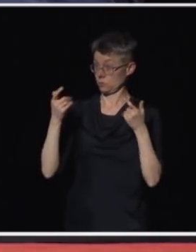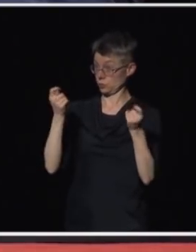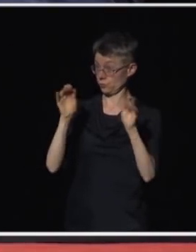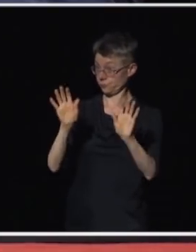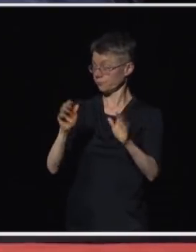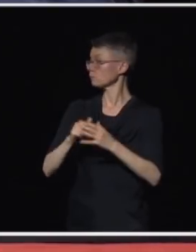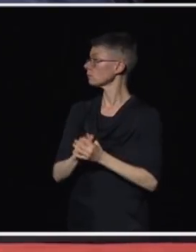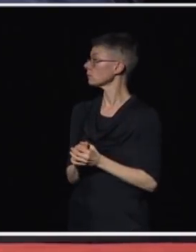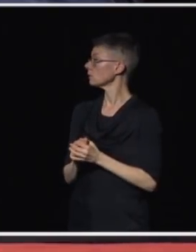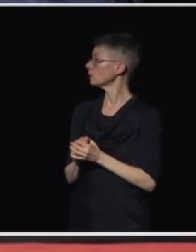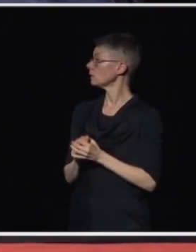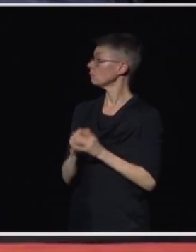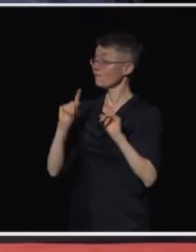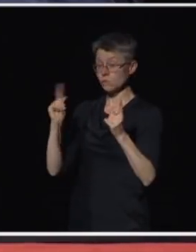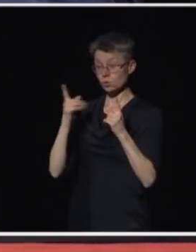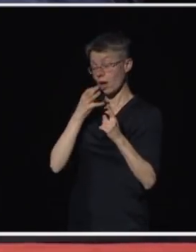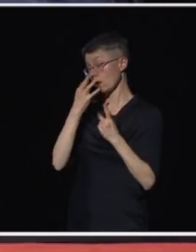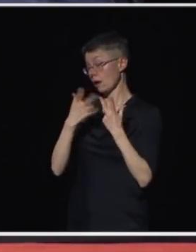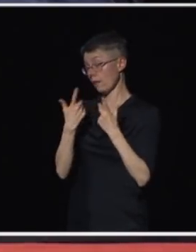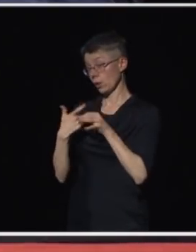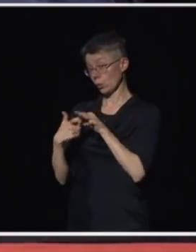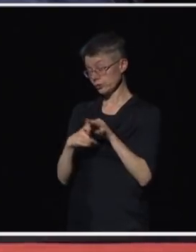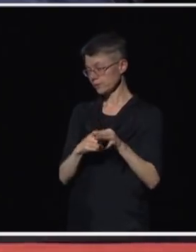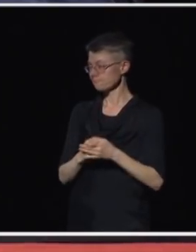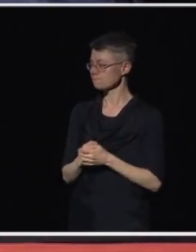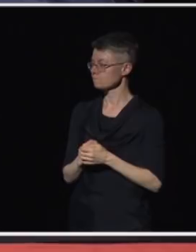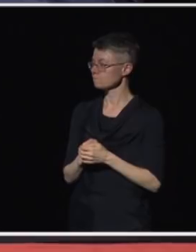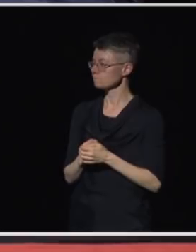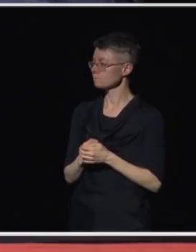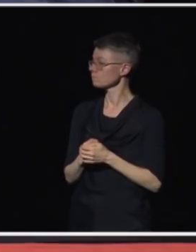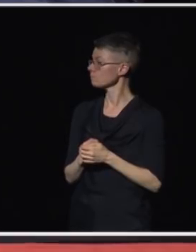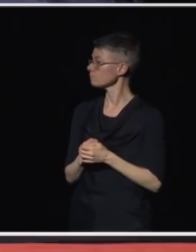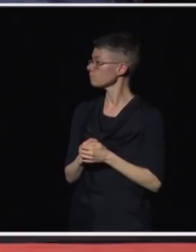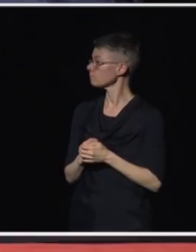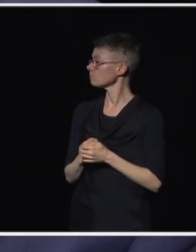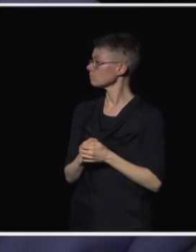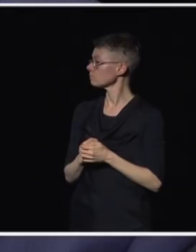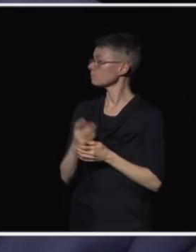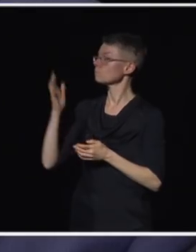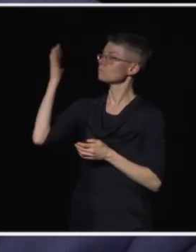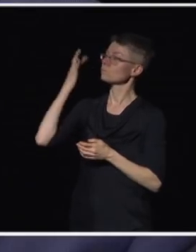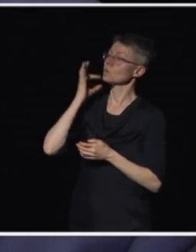I just want to ask you another question, that there was that amazing spectacle at the White House Correspondents Dinner